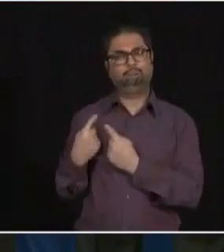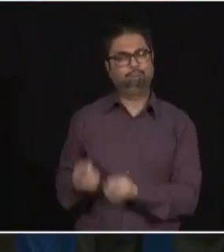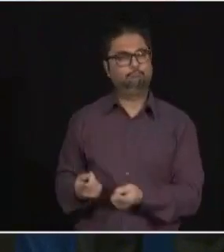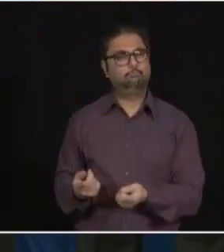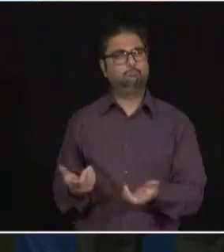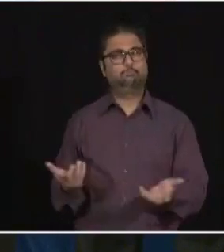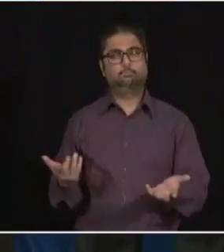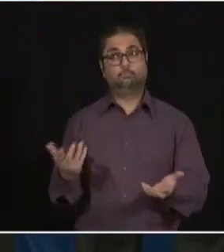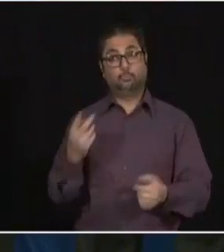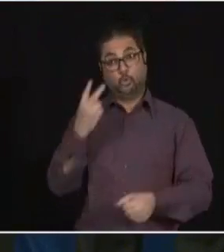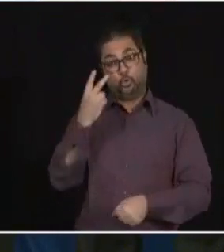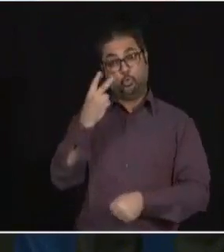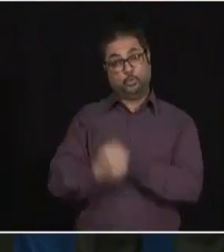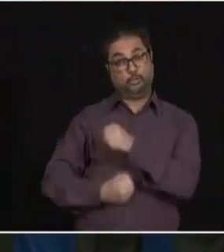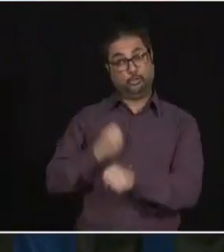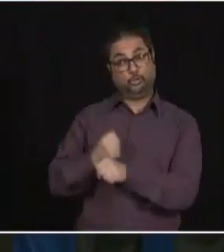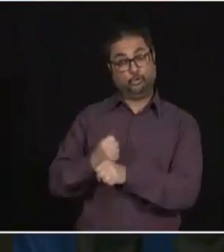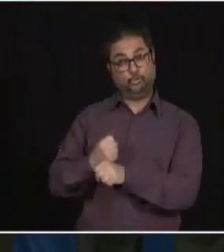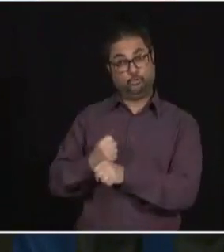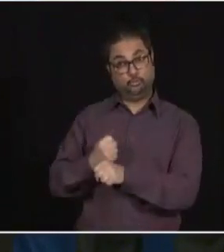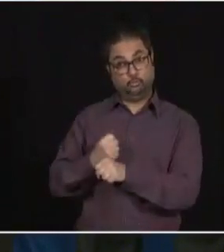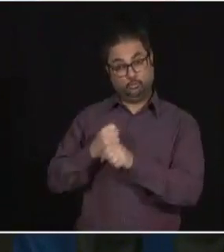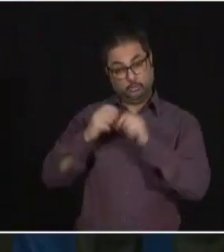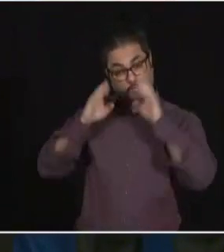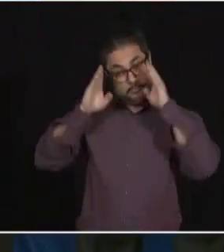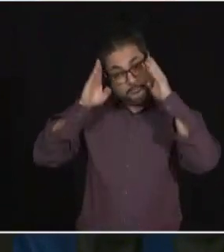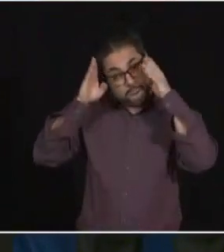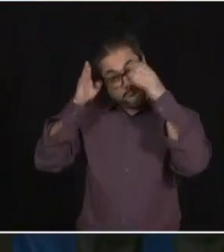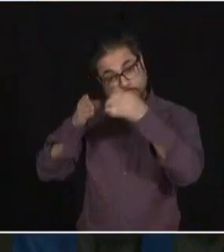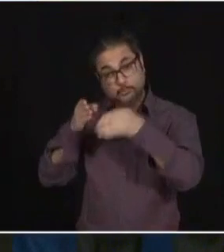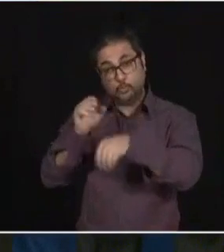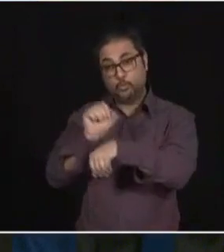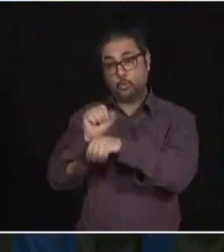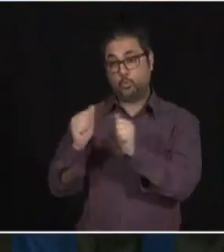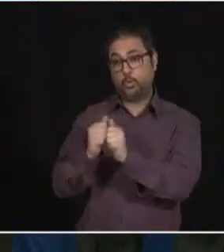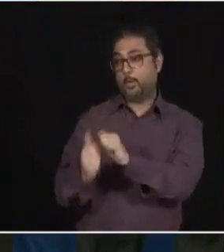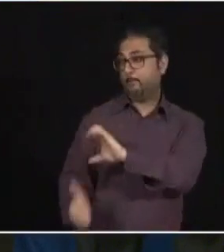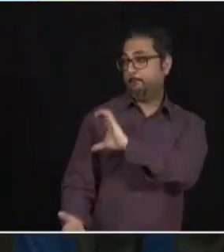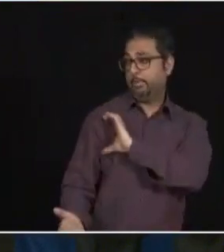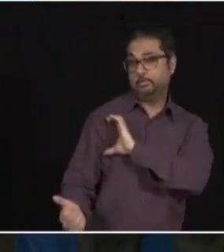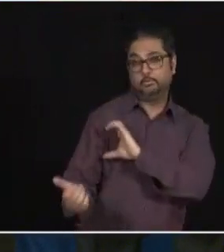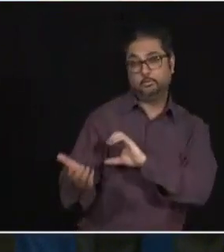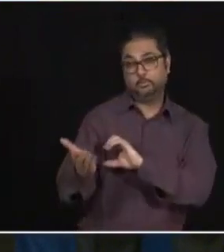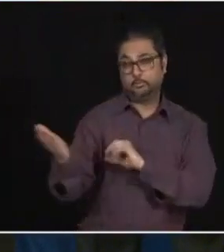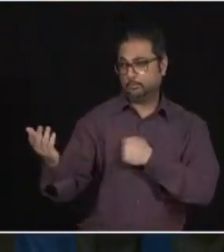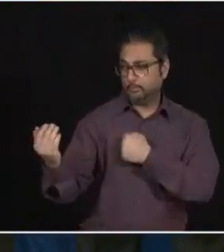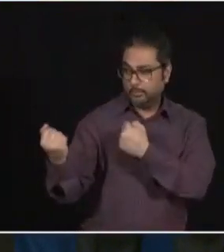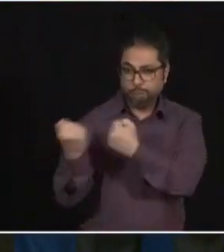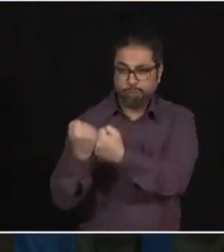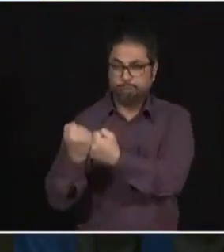worked hand in hand with our law enforcement, which we support and we absolutely love our law enforcement, to